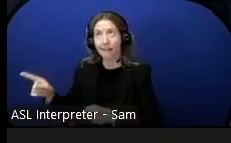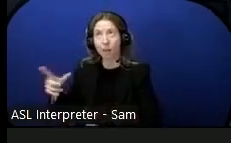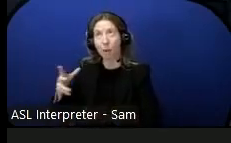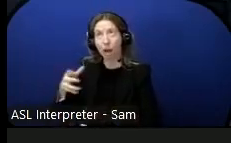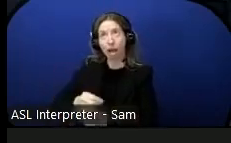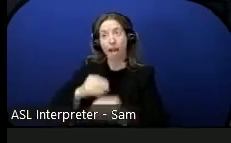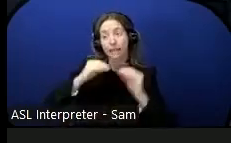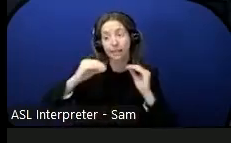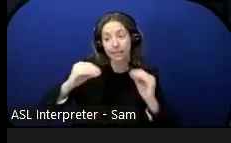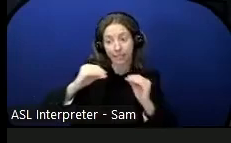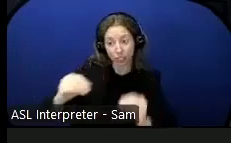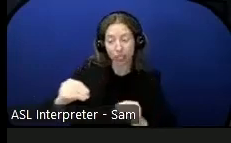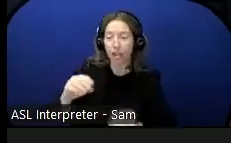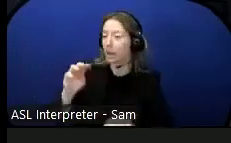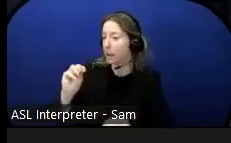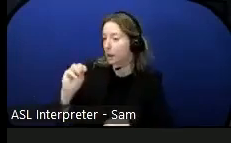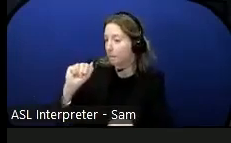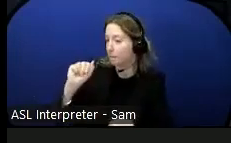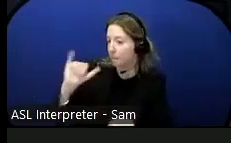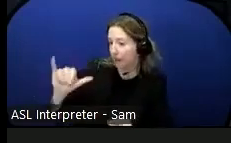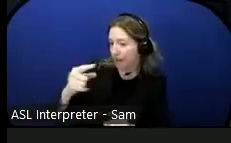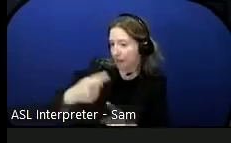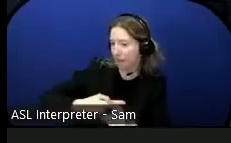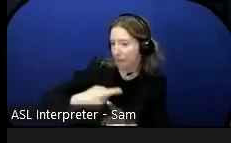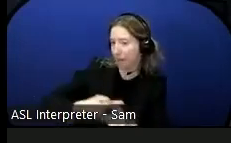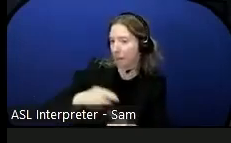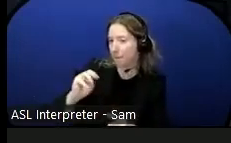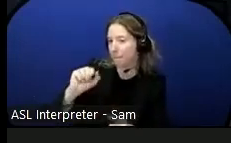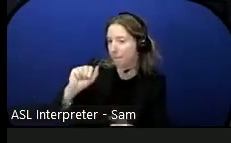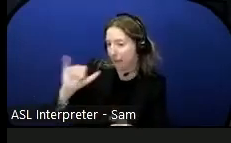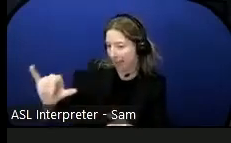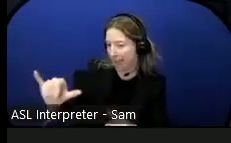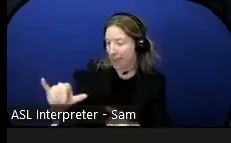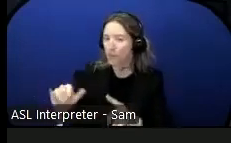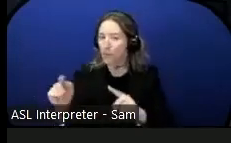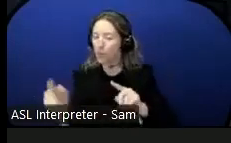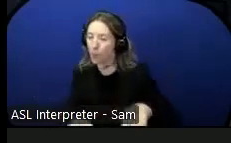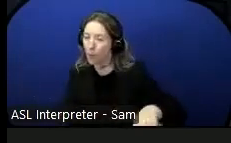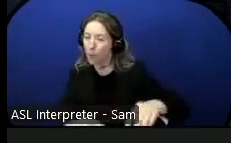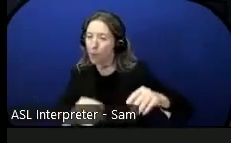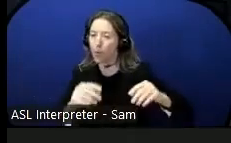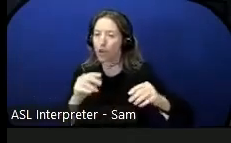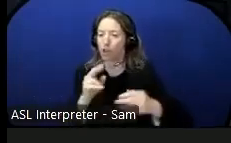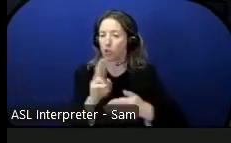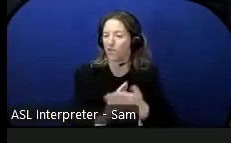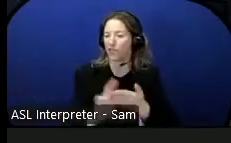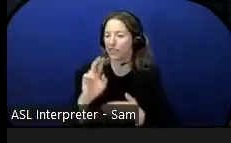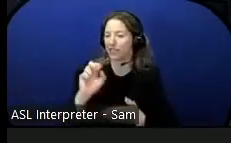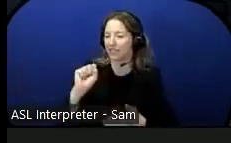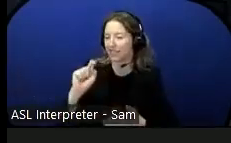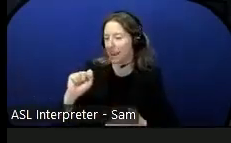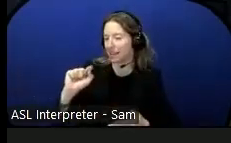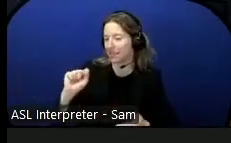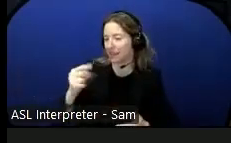that we're going to have him in person. Reach out to us if you want to meet Tyler. I think we're going to get